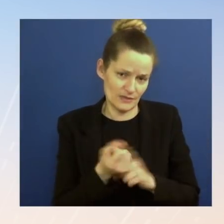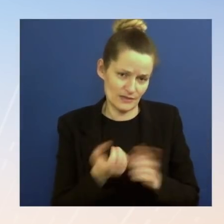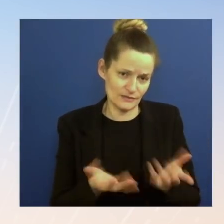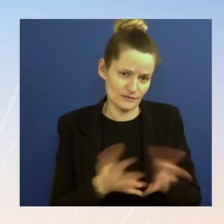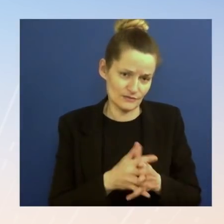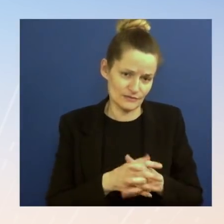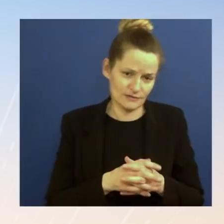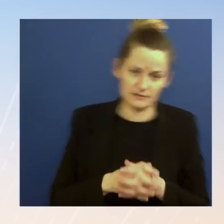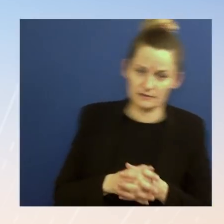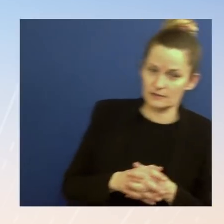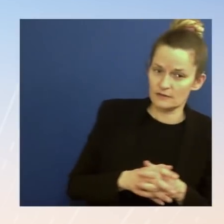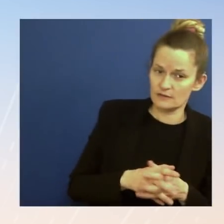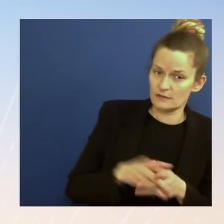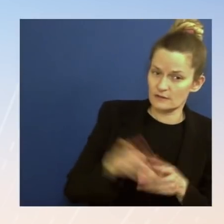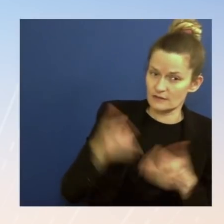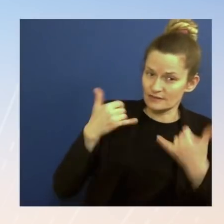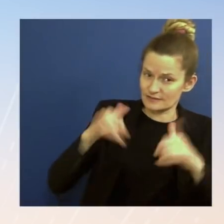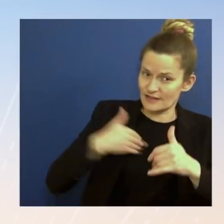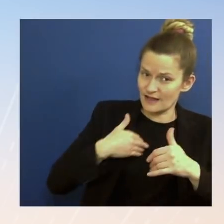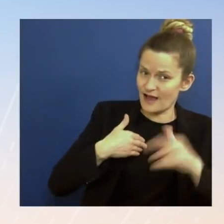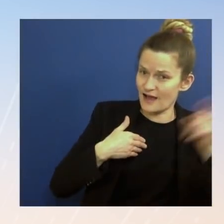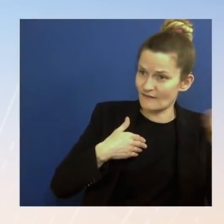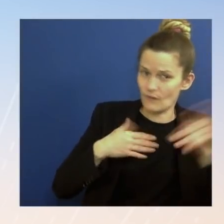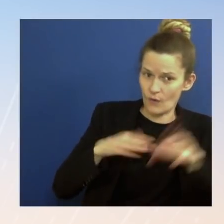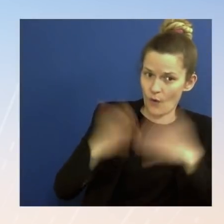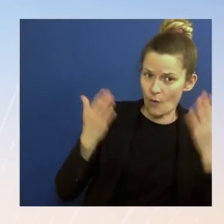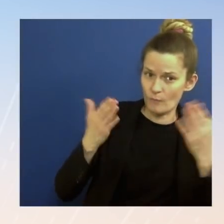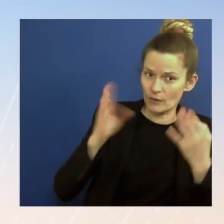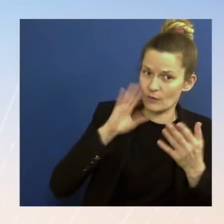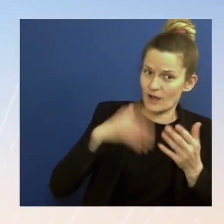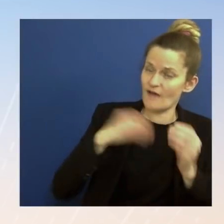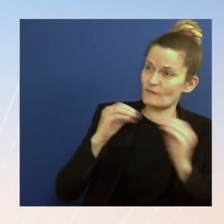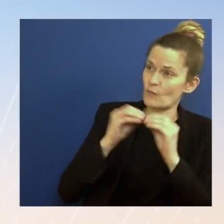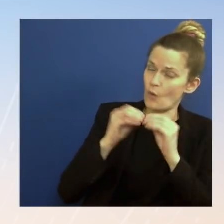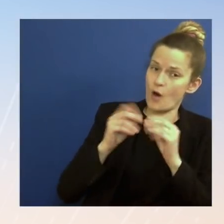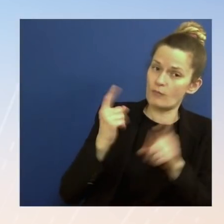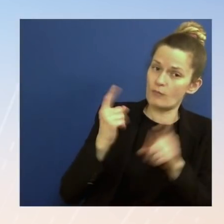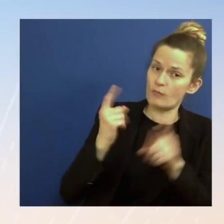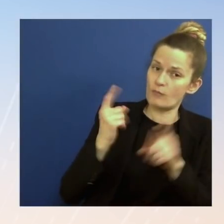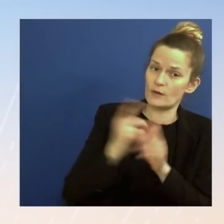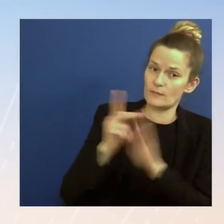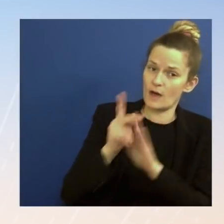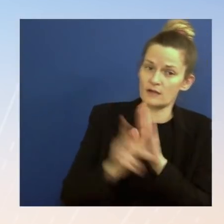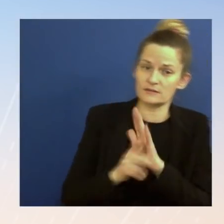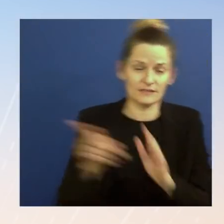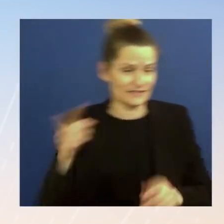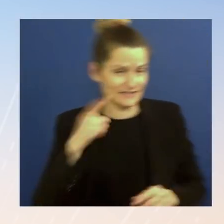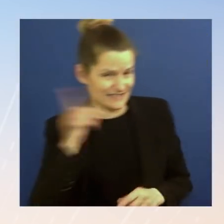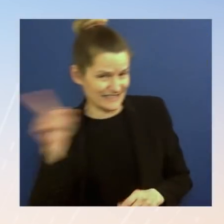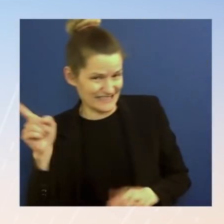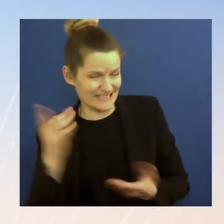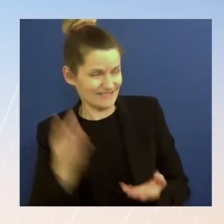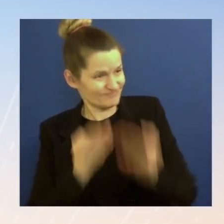Ms. Psaki: That is -- that is what he proposed on his first day in office. And we are very supportive of the efforts in the Senate to do exactly that.